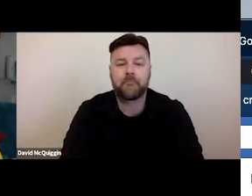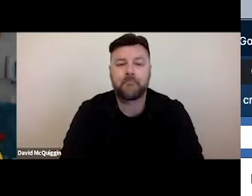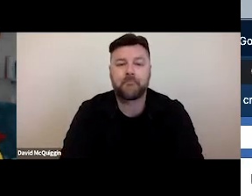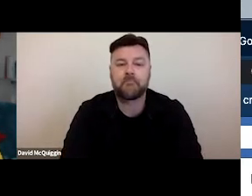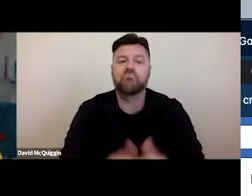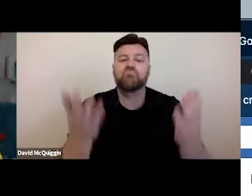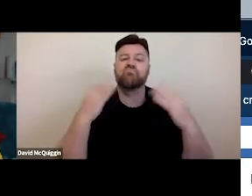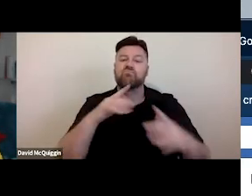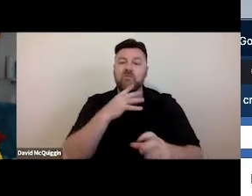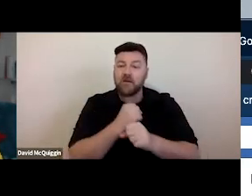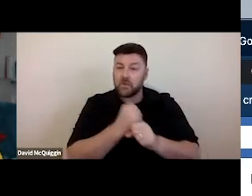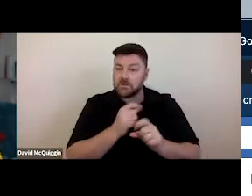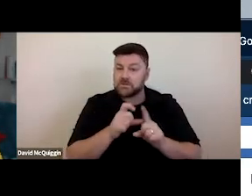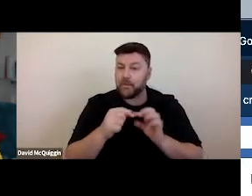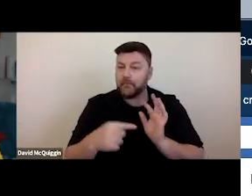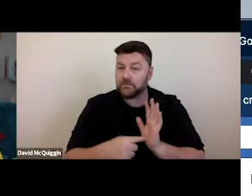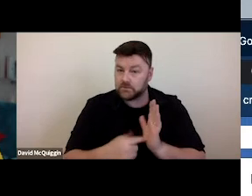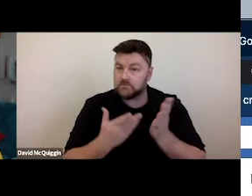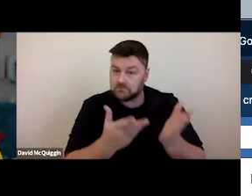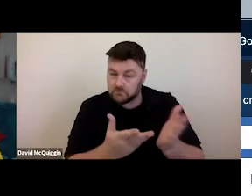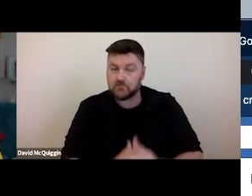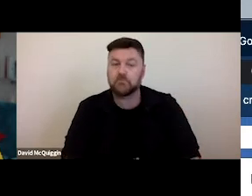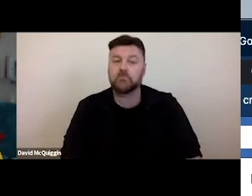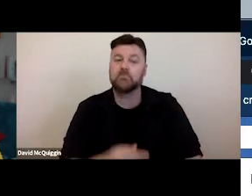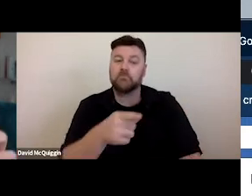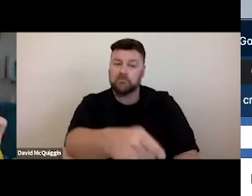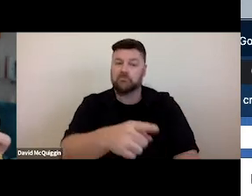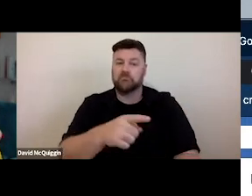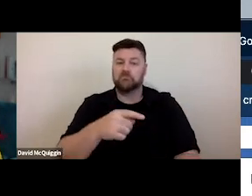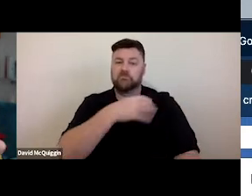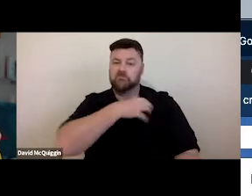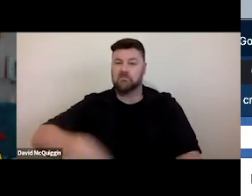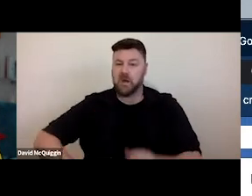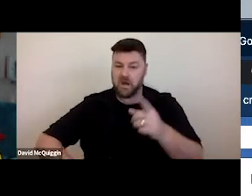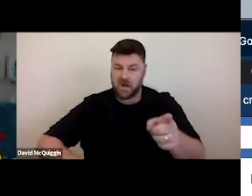departments, we can see here that this deputy mayor has 15,000